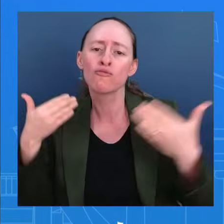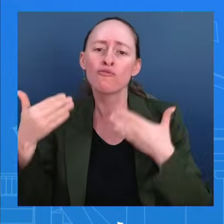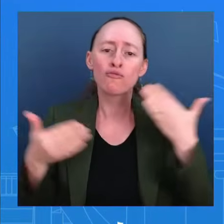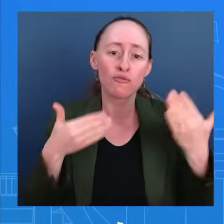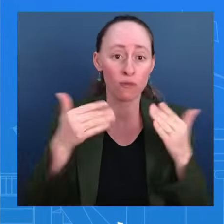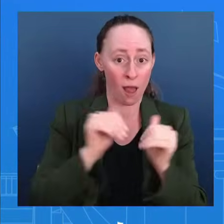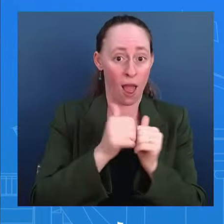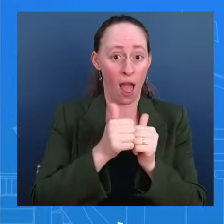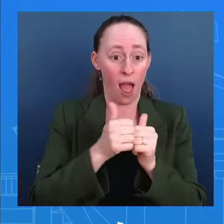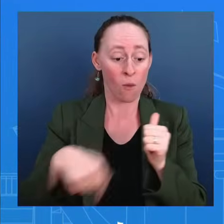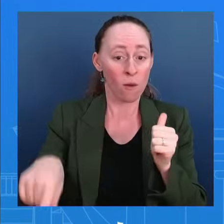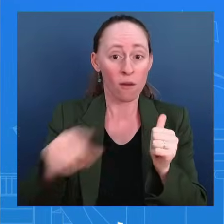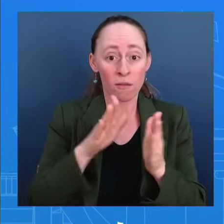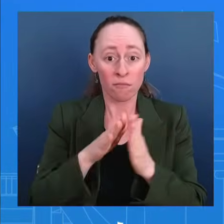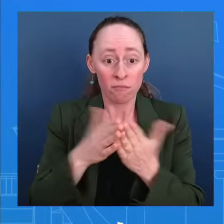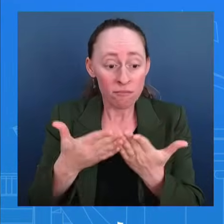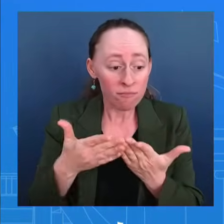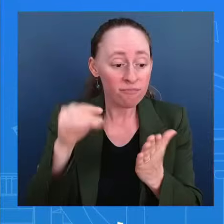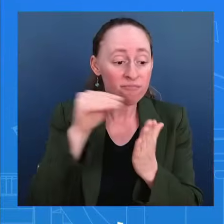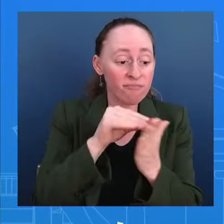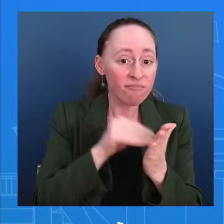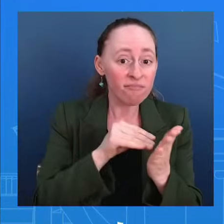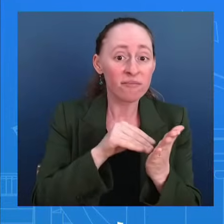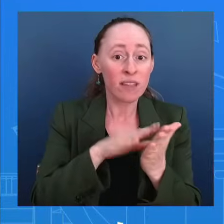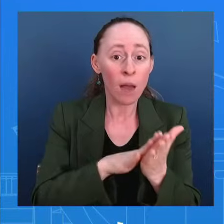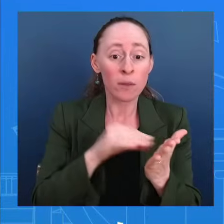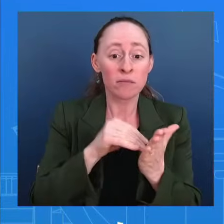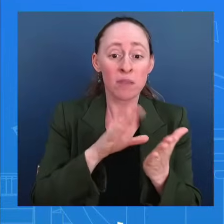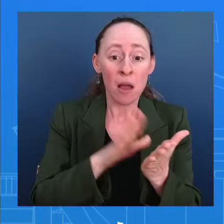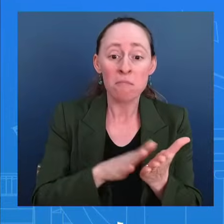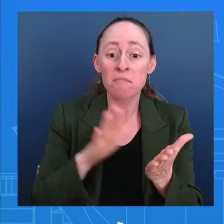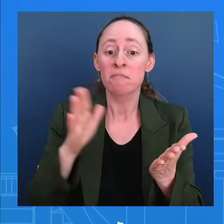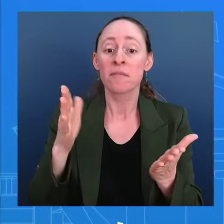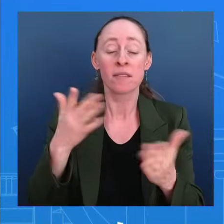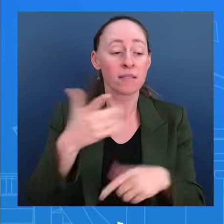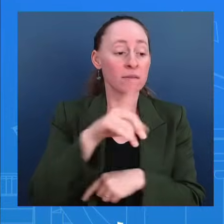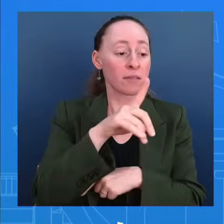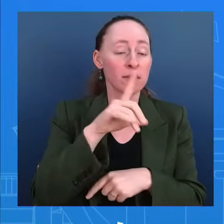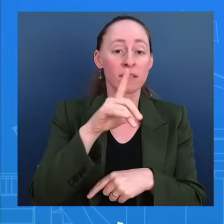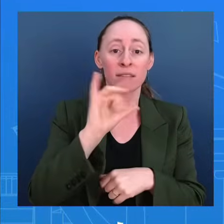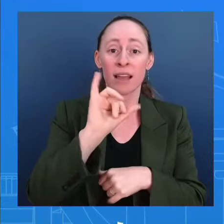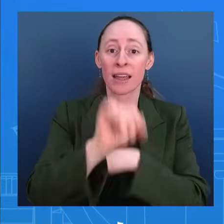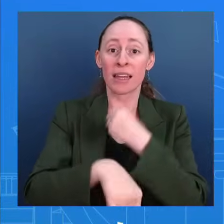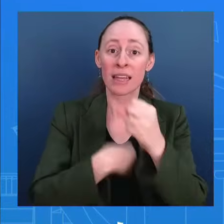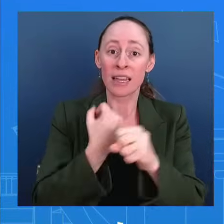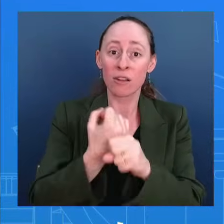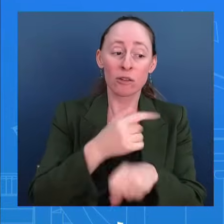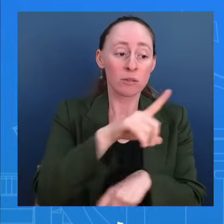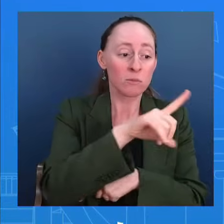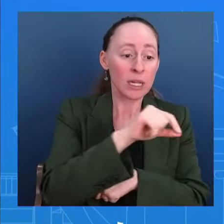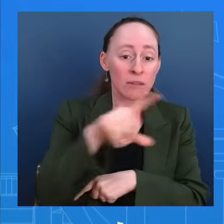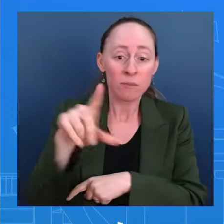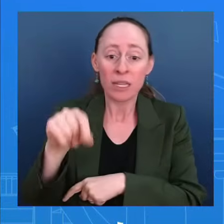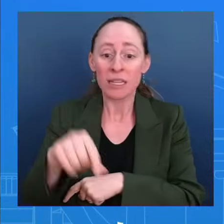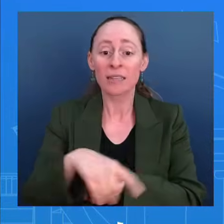that time in 2020 to that administration. Look, what I can say and we can say very proudly and -- and forcefully, I believe,